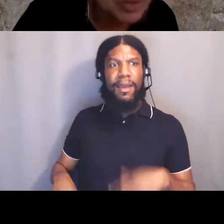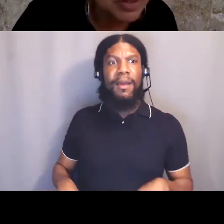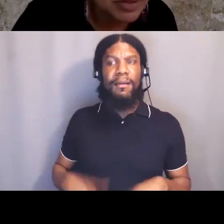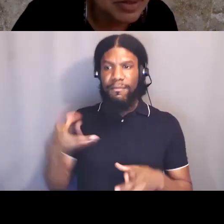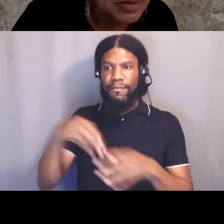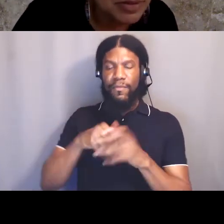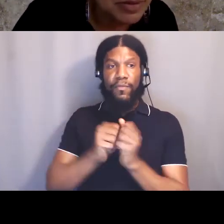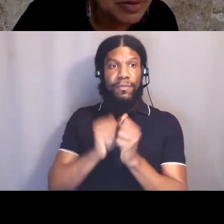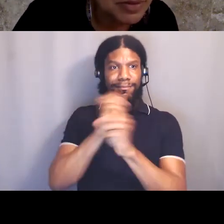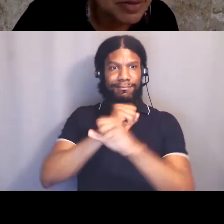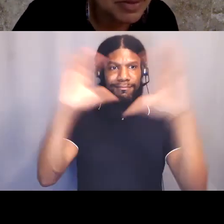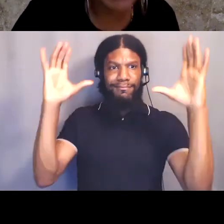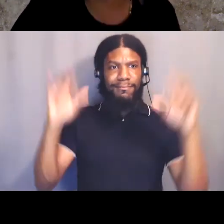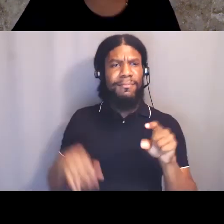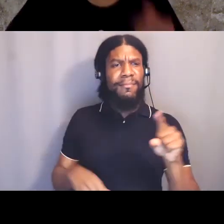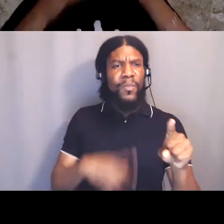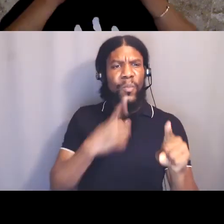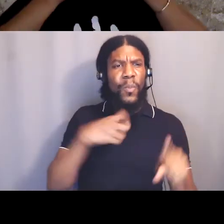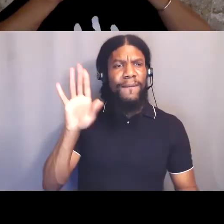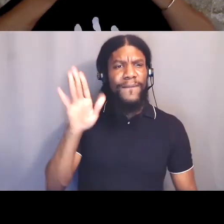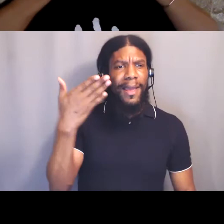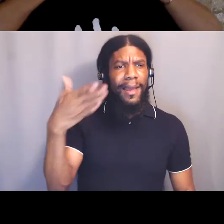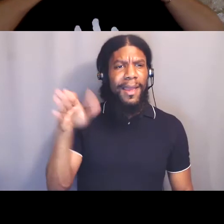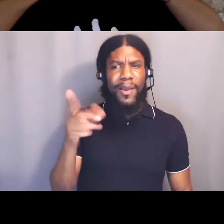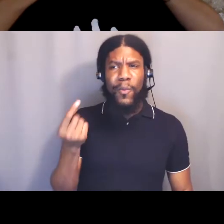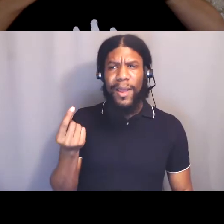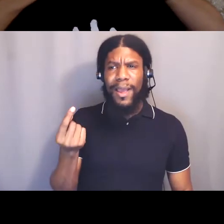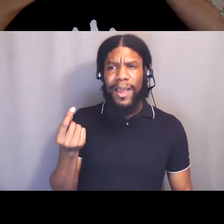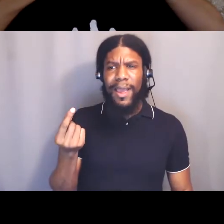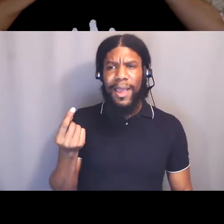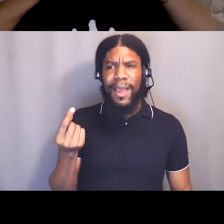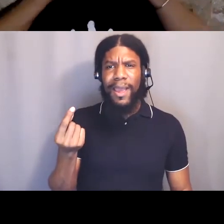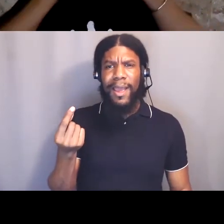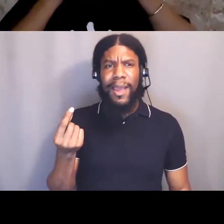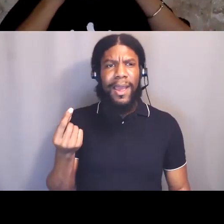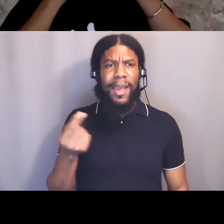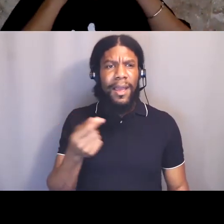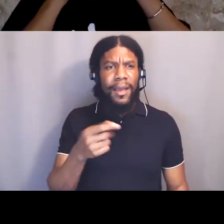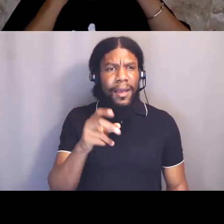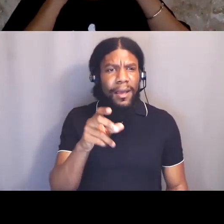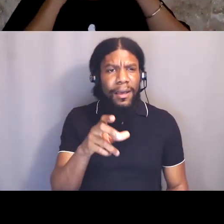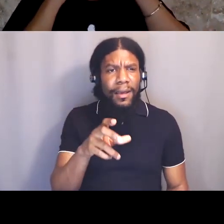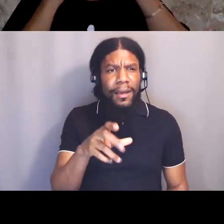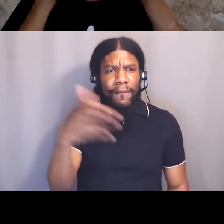(Tyler mumbling) Oh, okay, I couldn't see anything on the flags. I wanted to make sure they weren't problematic flags.